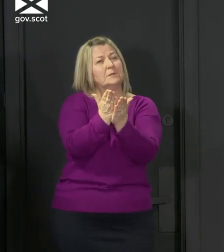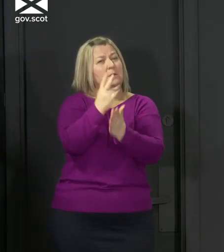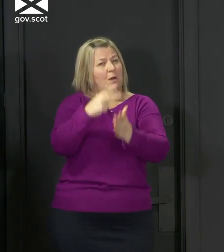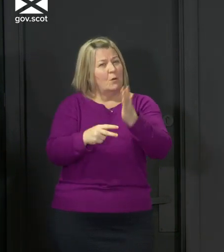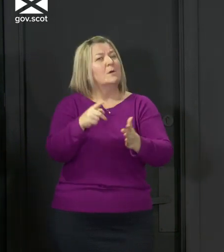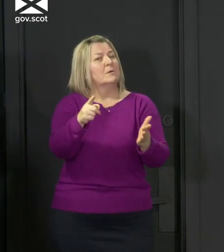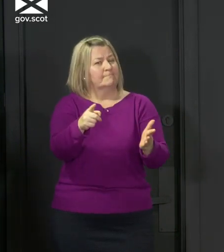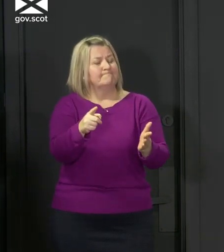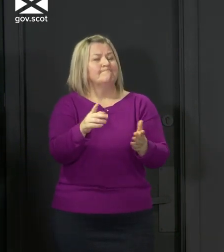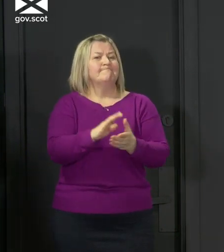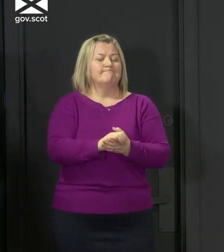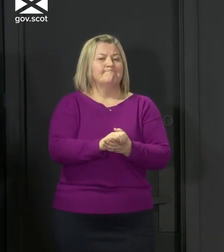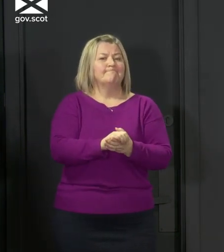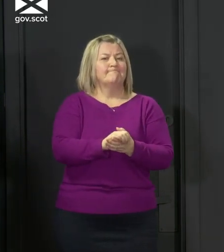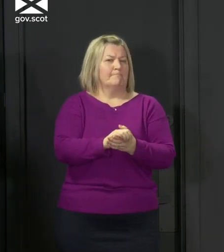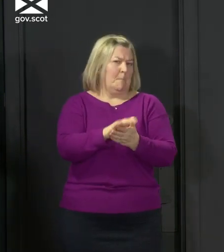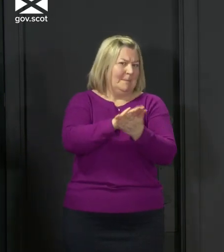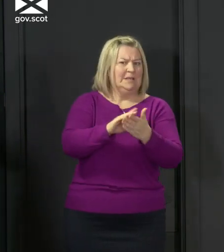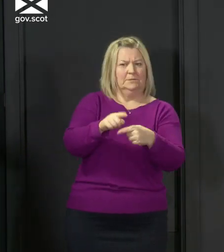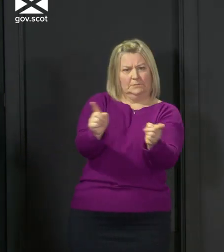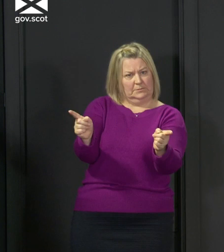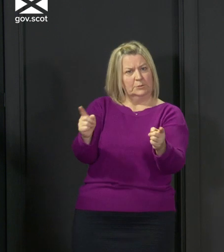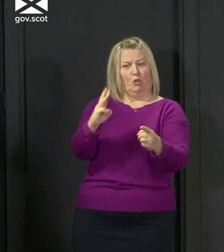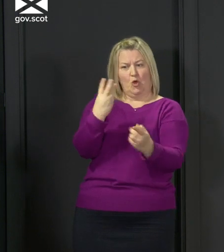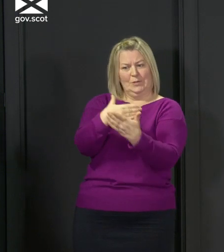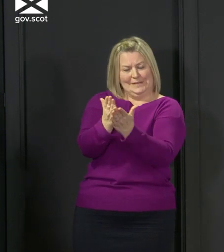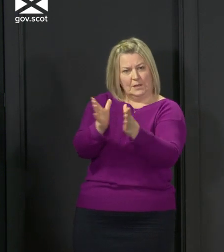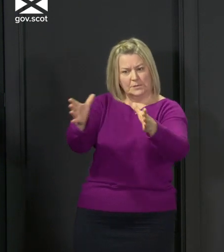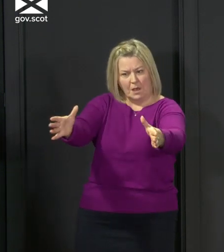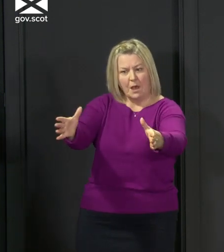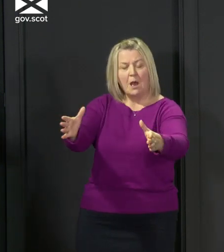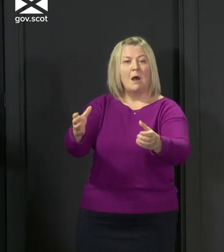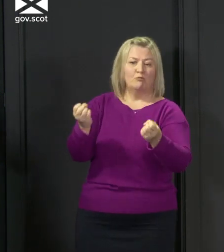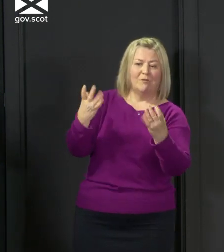Among other things, it will enable them to provide emergency accommodation for those